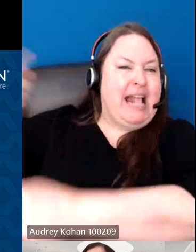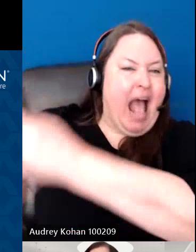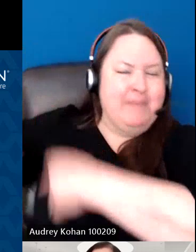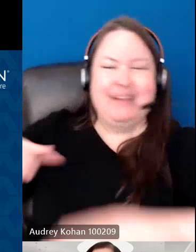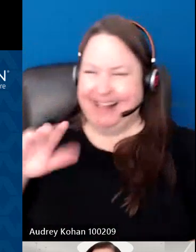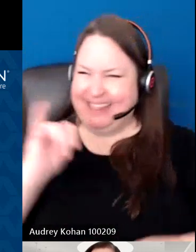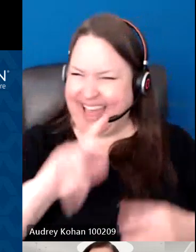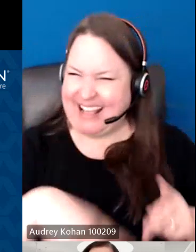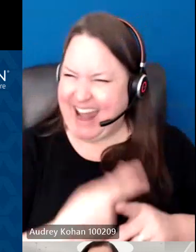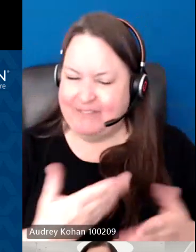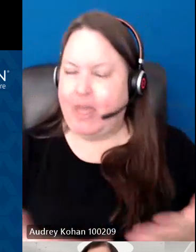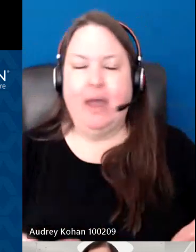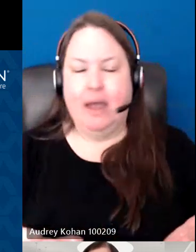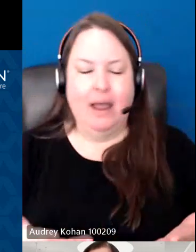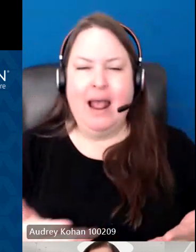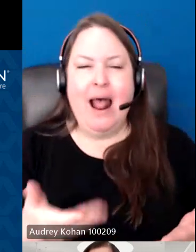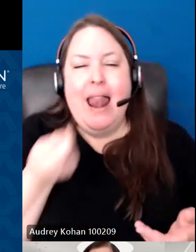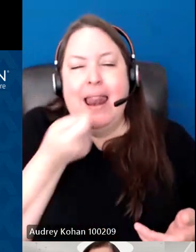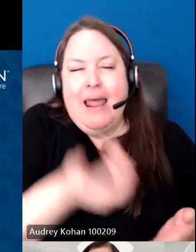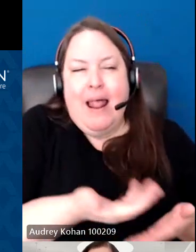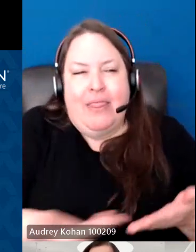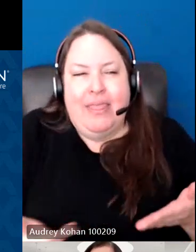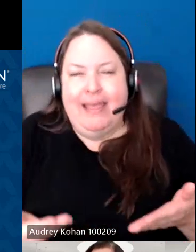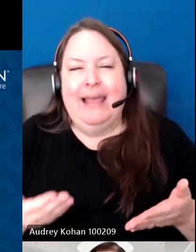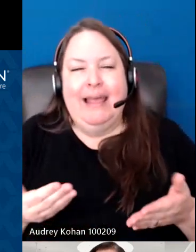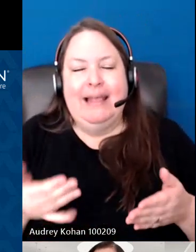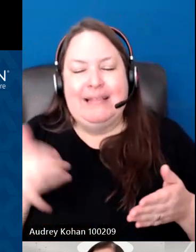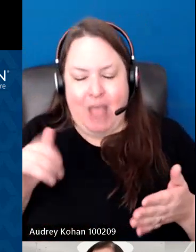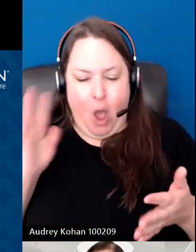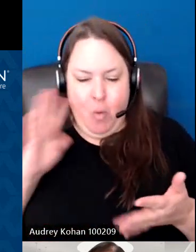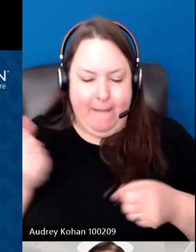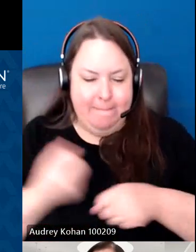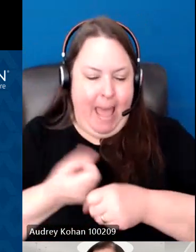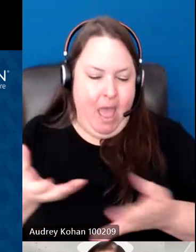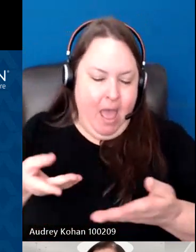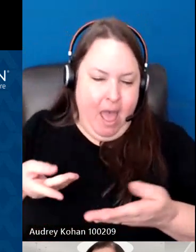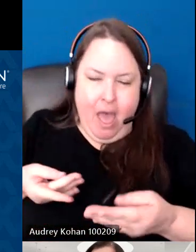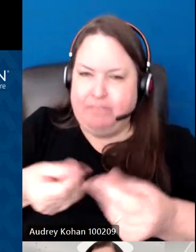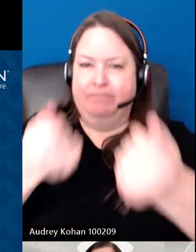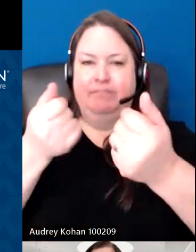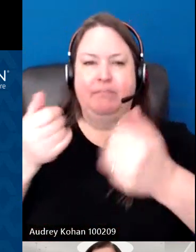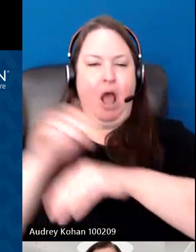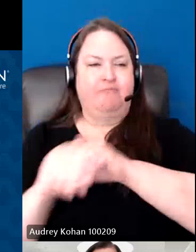so it's small little things that uh facilitate the ease and the comfort of the patient because in